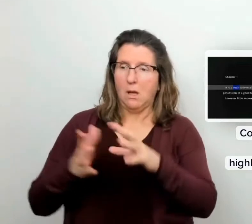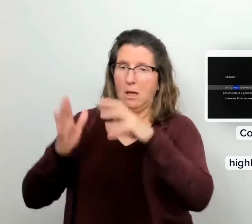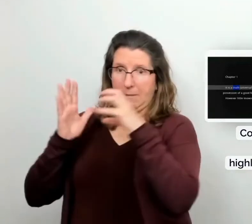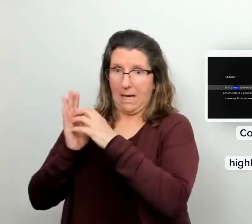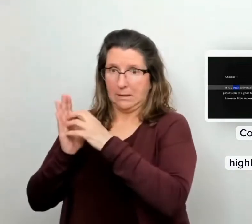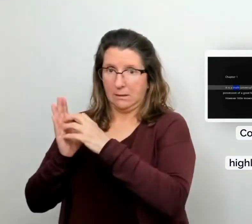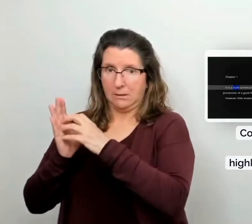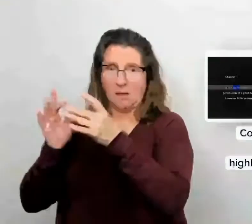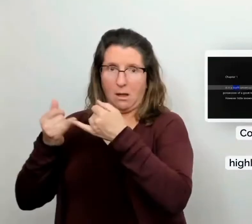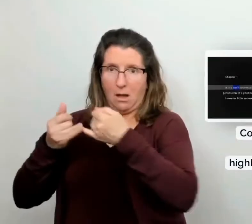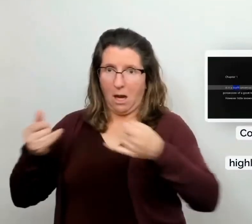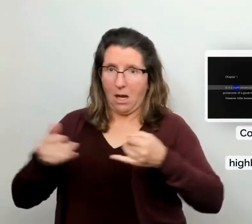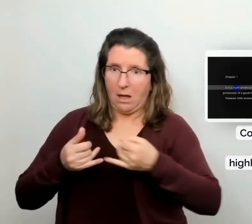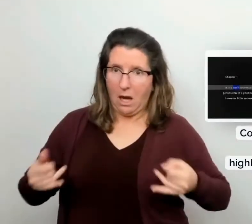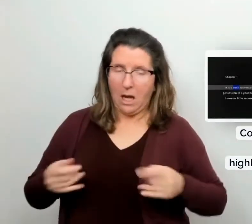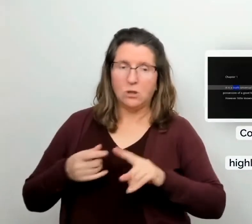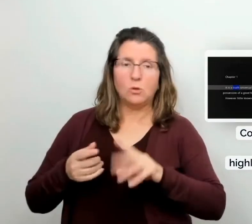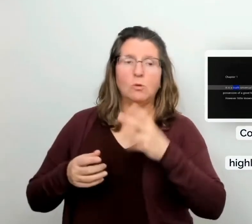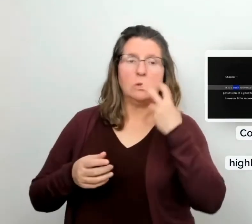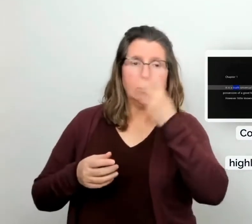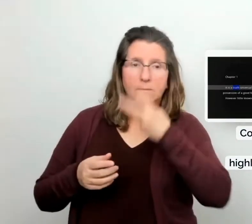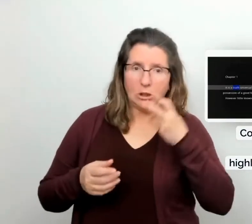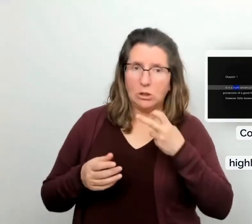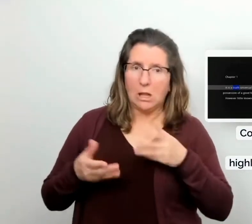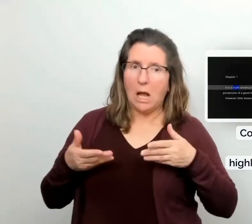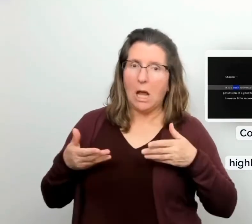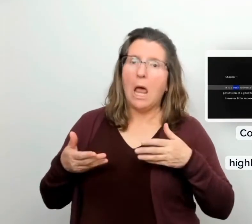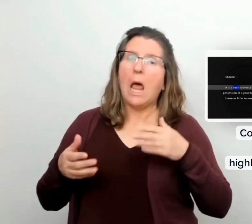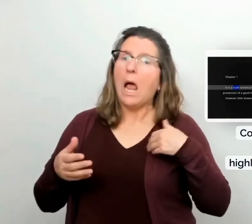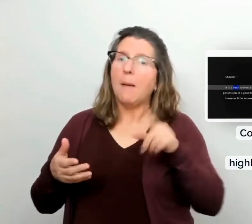A feature of text-to-speech technology is the synchronized highlighting.